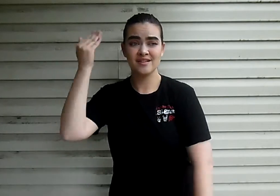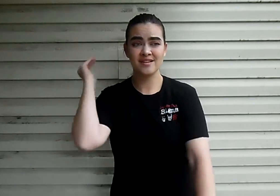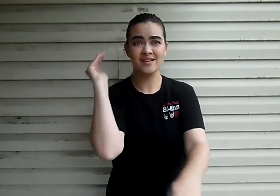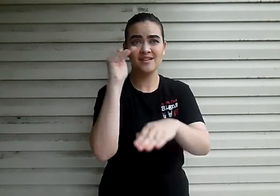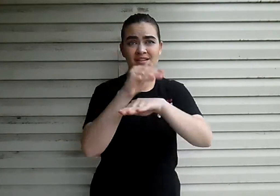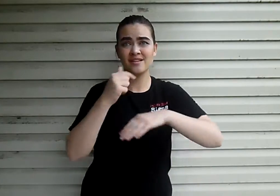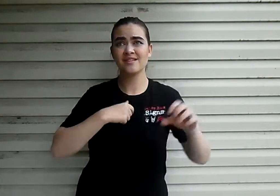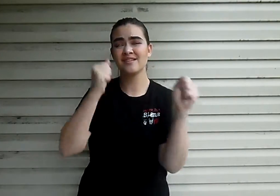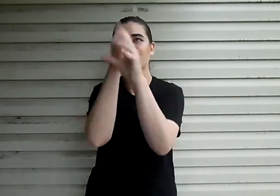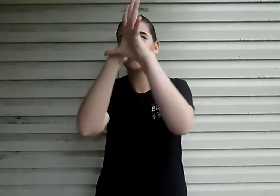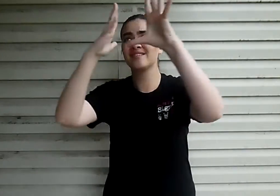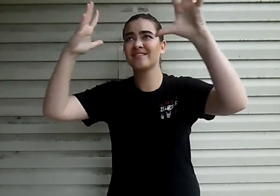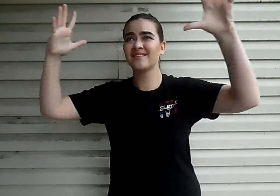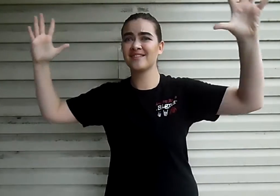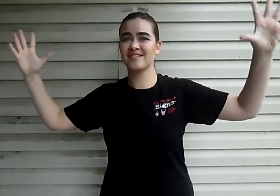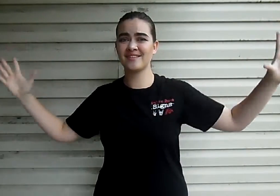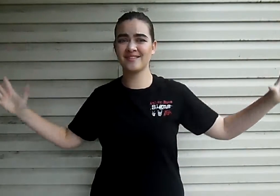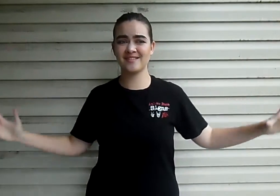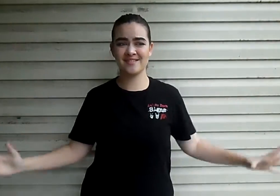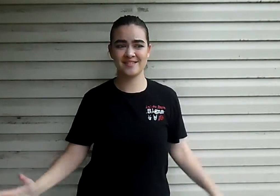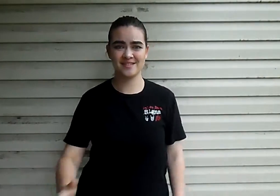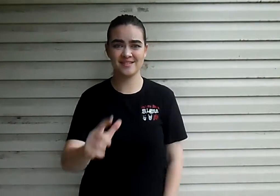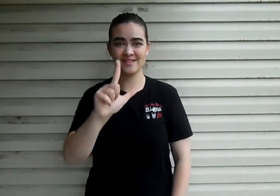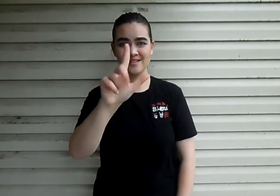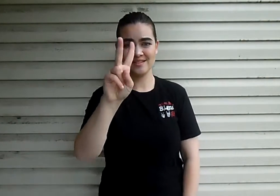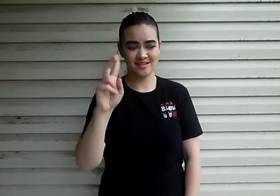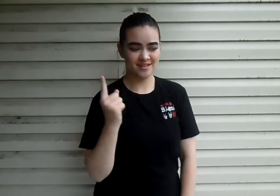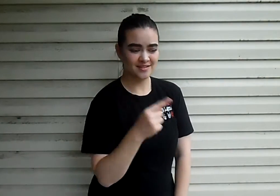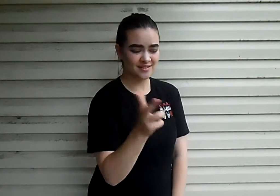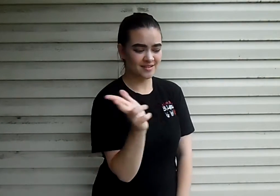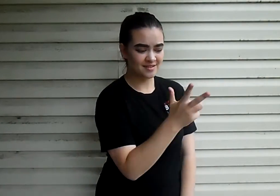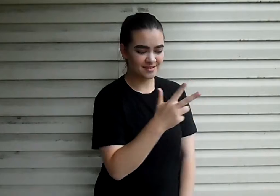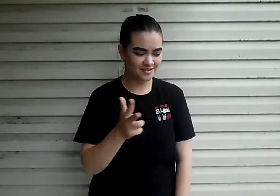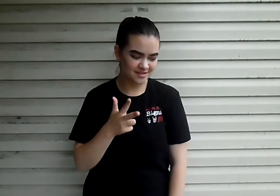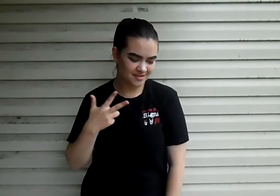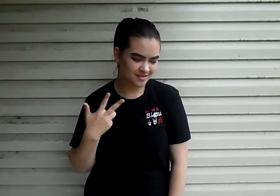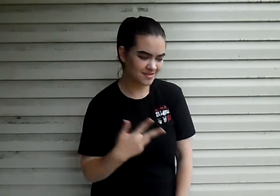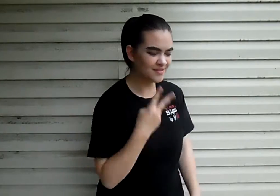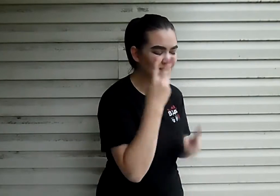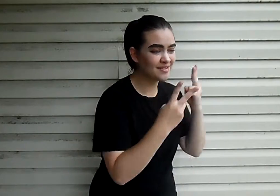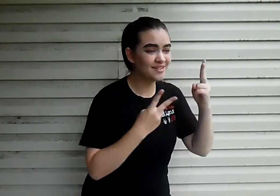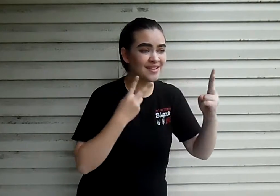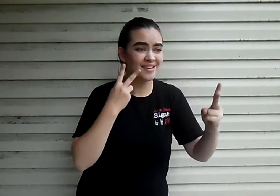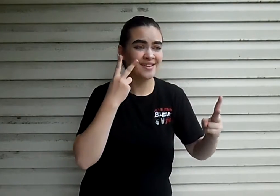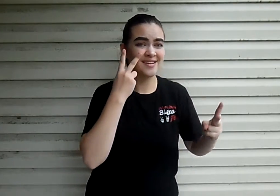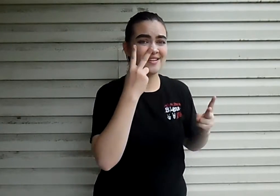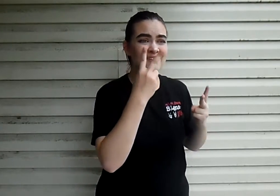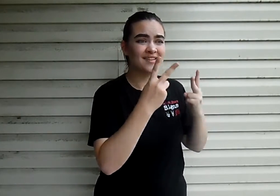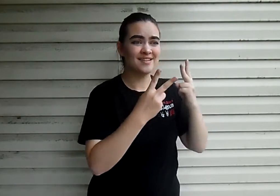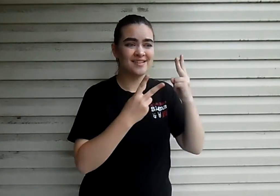I had a dream last night we Drove out to see Las Vegas